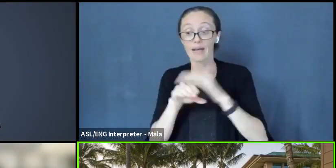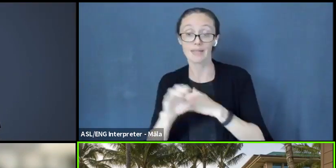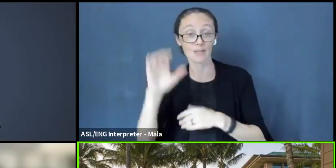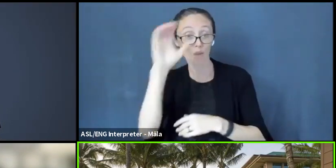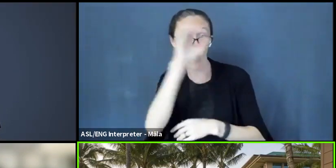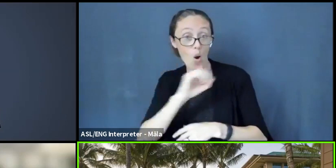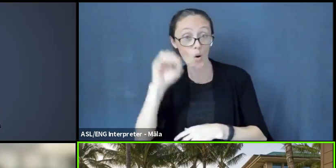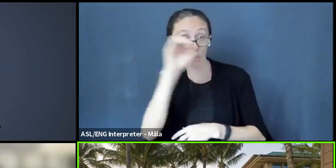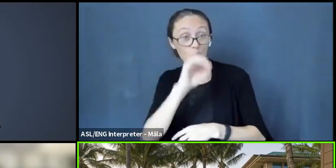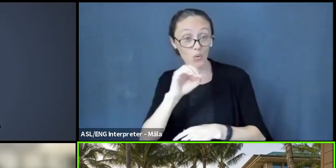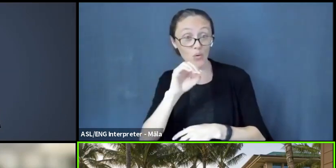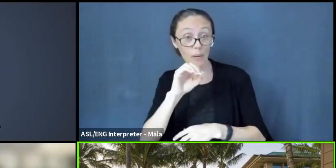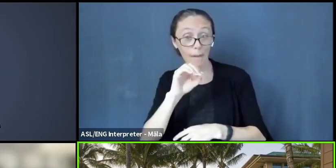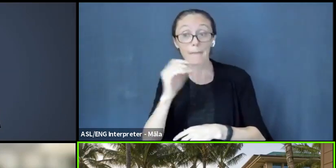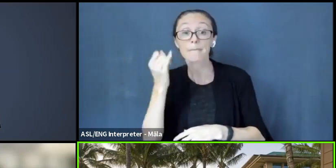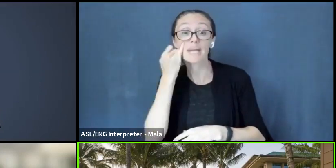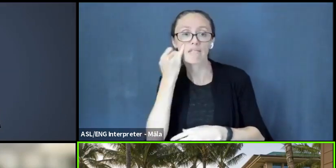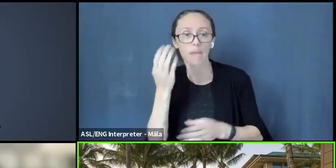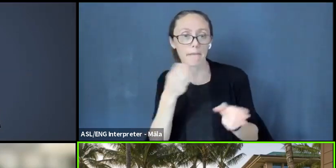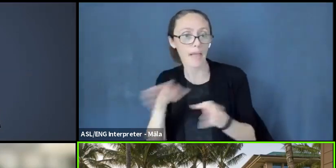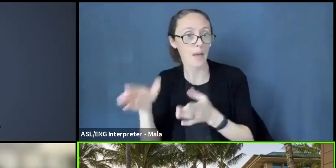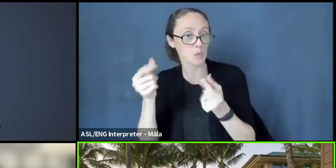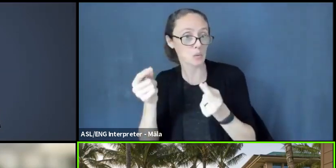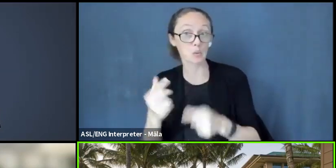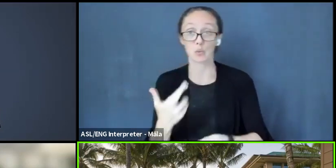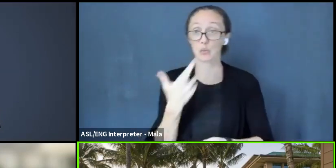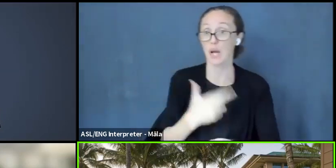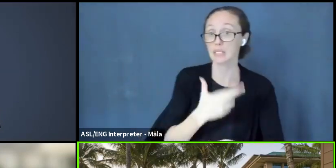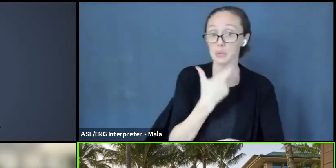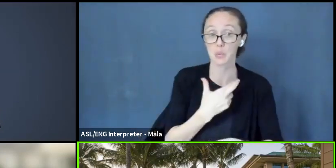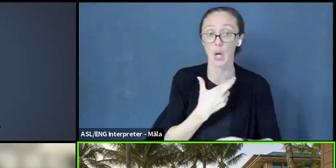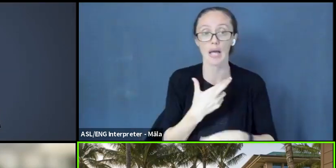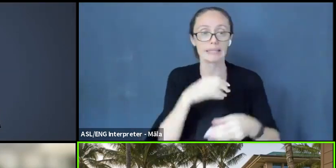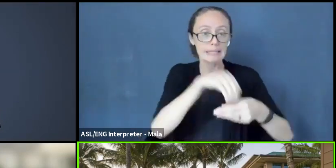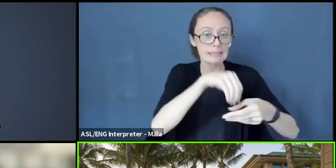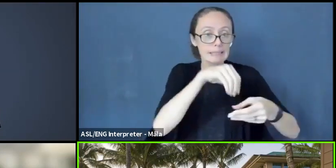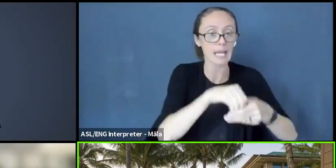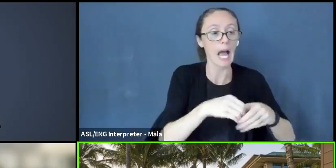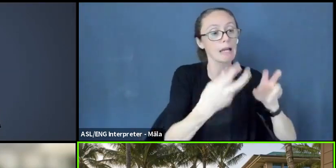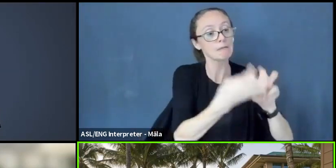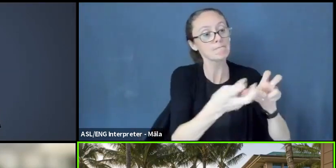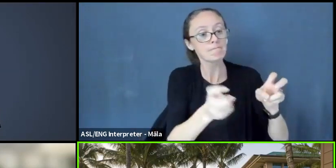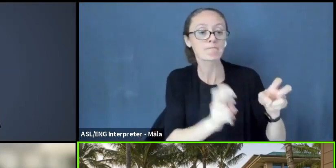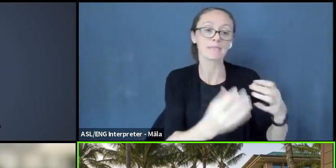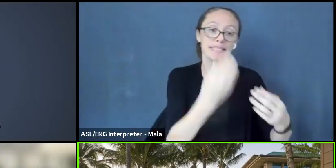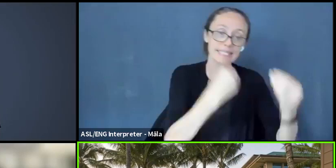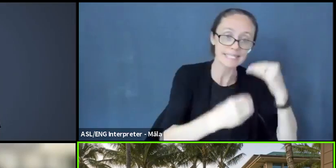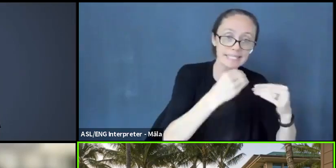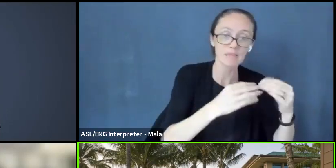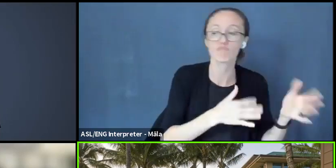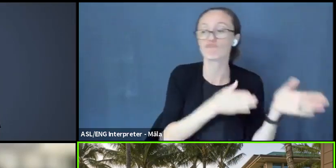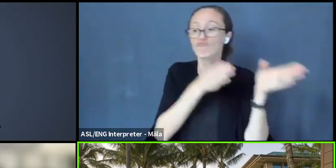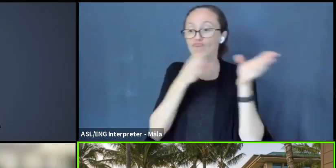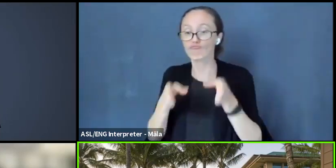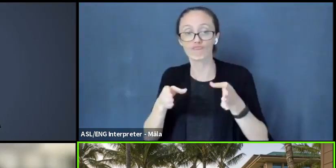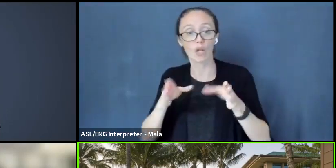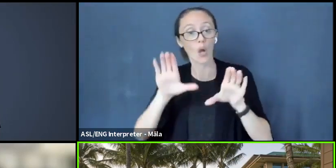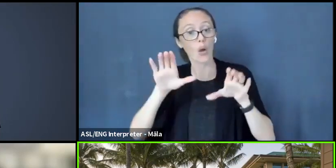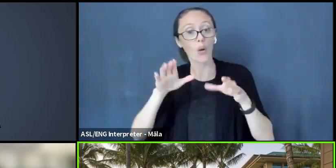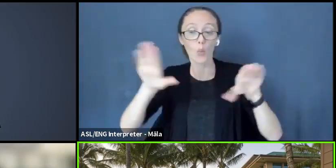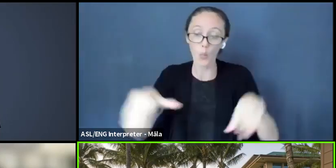if you're going to sit and eat at a restaurant, or at wedding, or some sort of venue, you